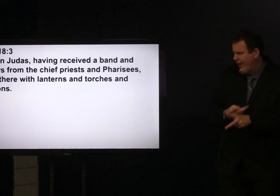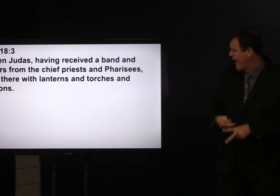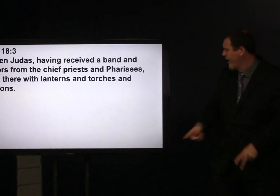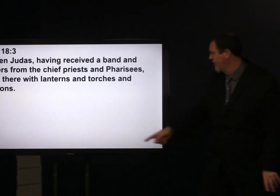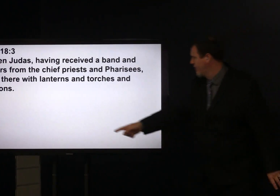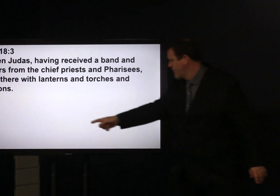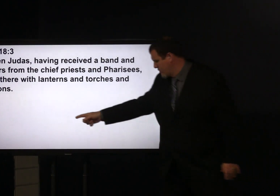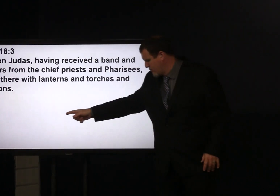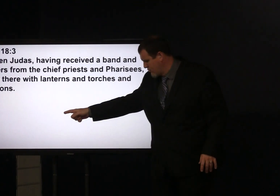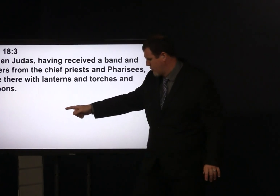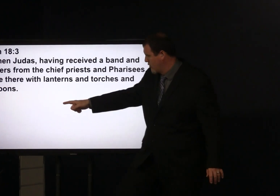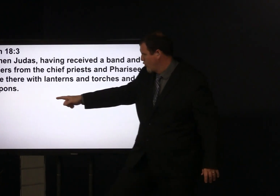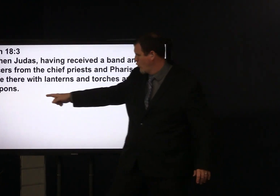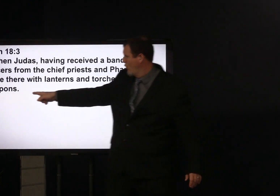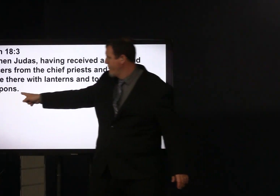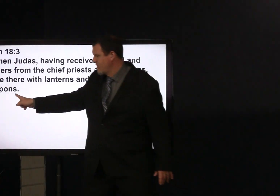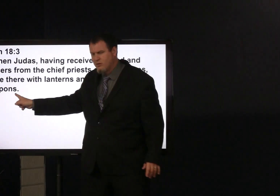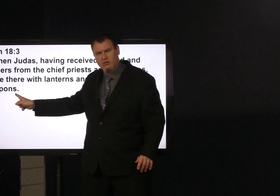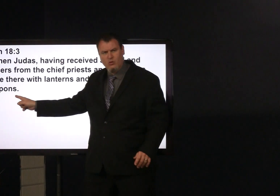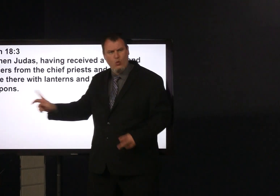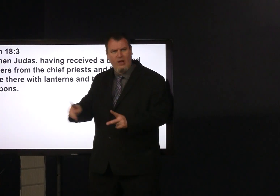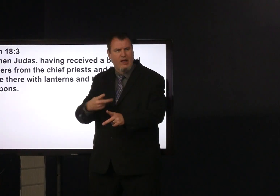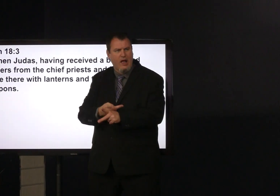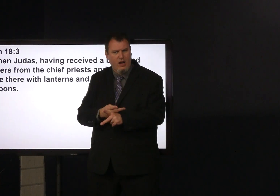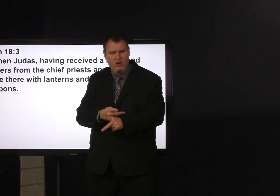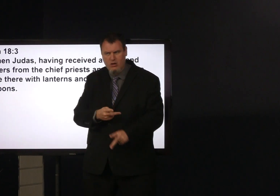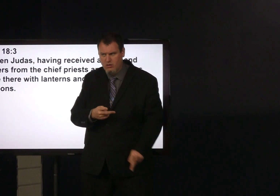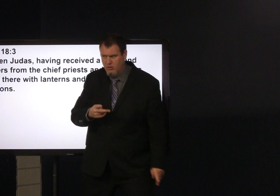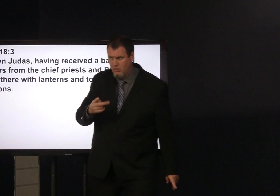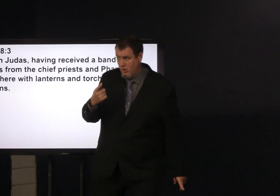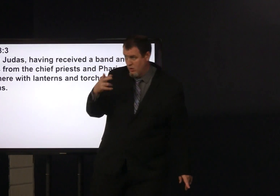and they came with weapons but